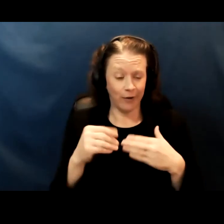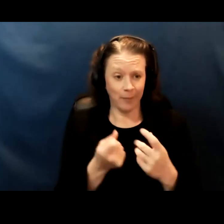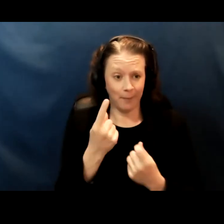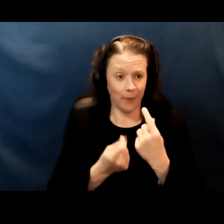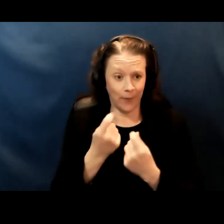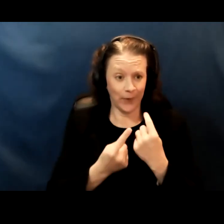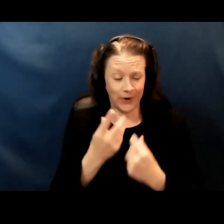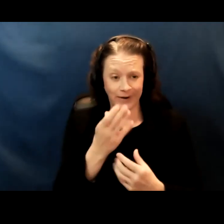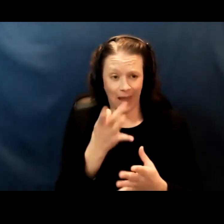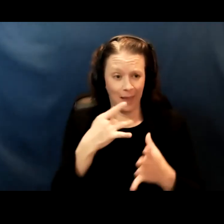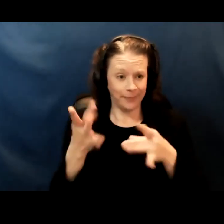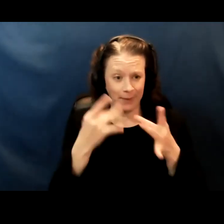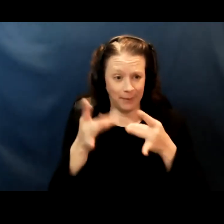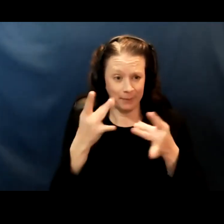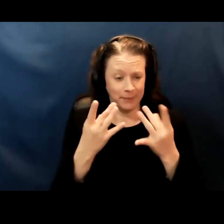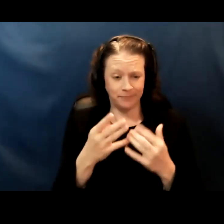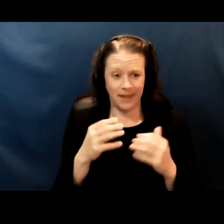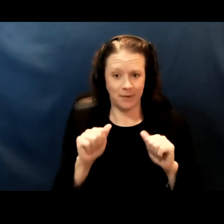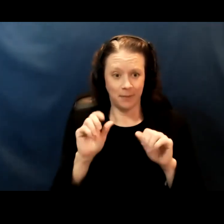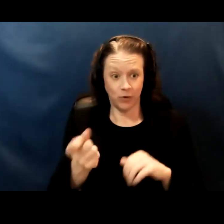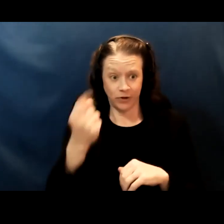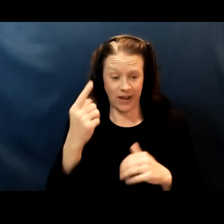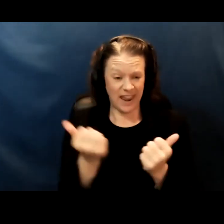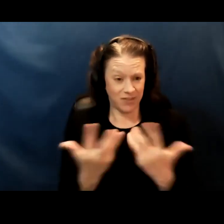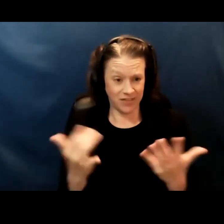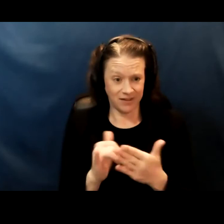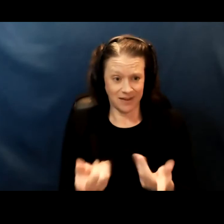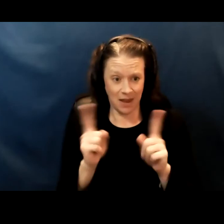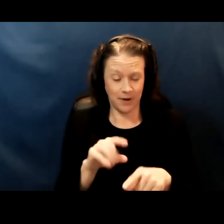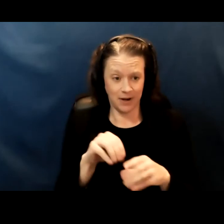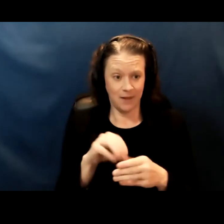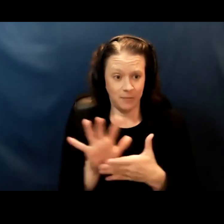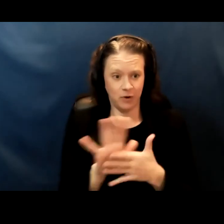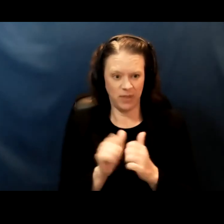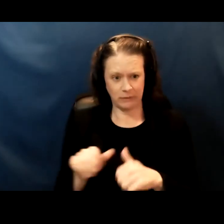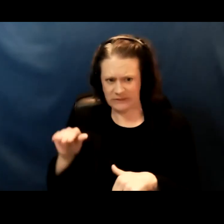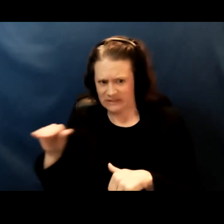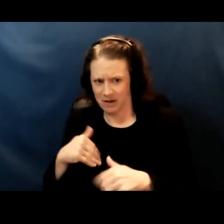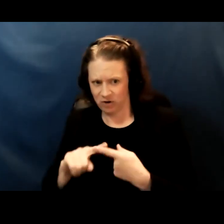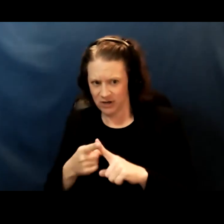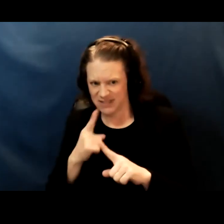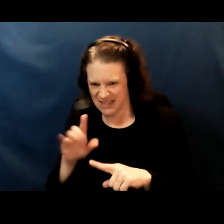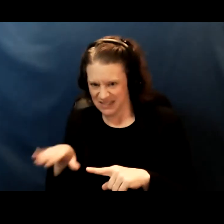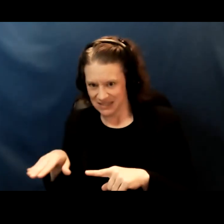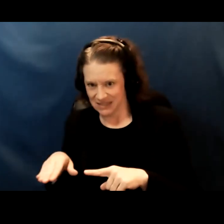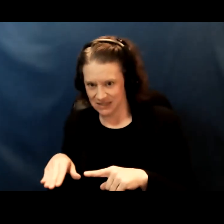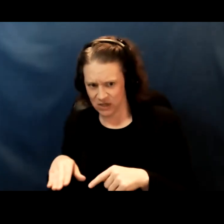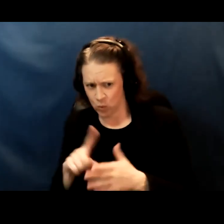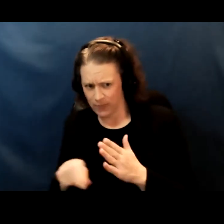able to understand everything that's happening in the movie. Without poking my friend, saying, what did they say? What's going